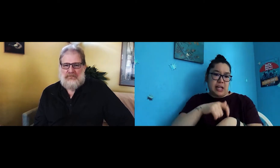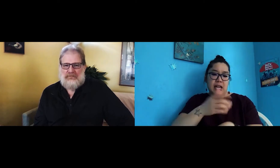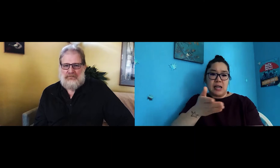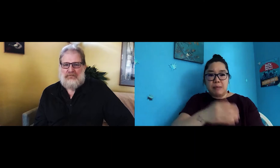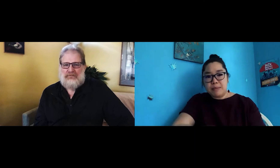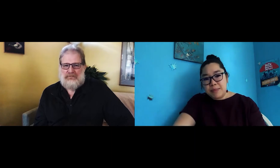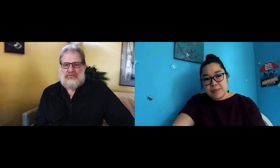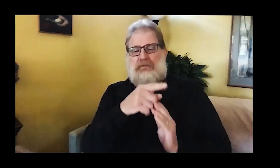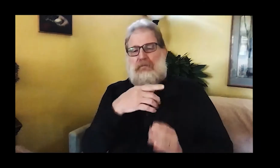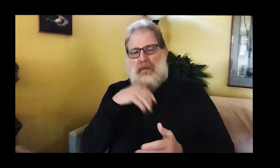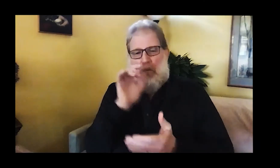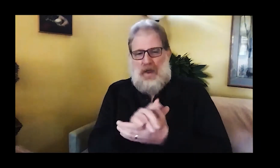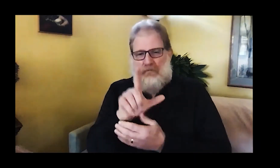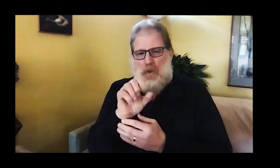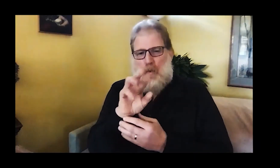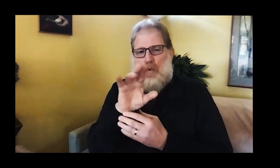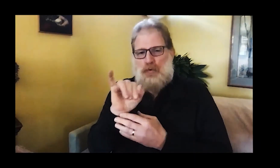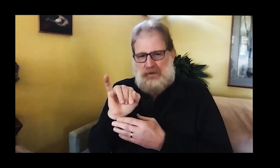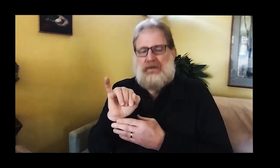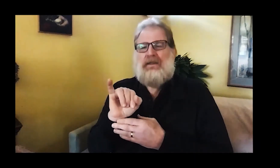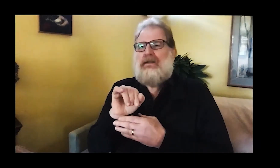It was so significant at that time. Well, my wife, Lori,